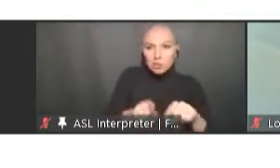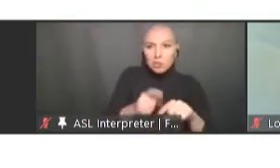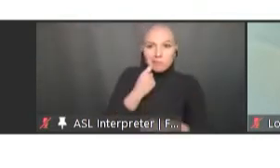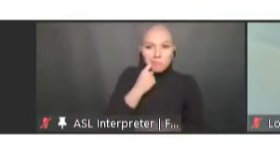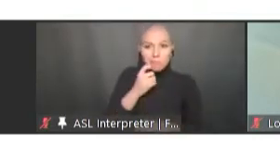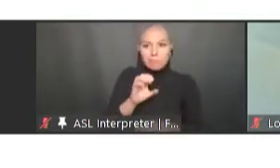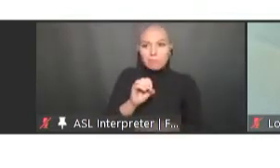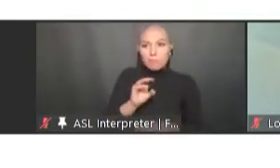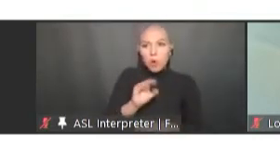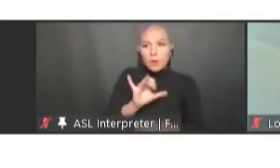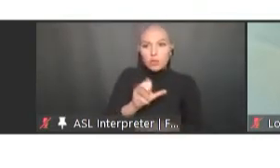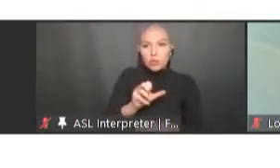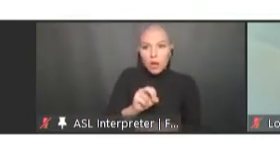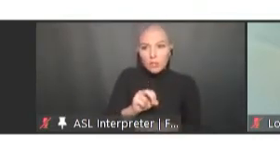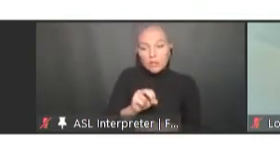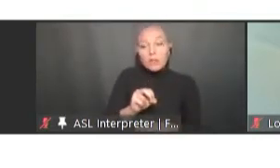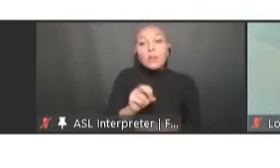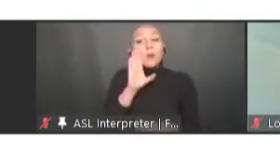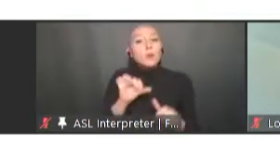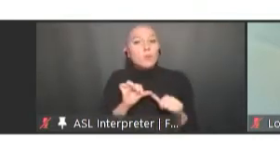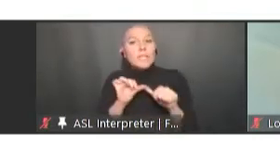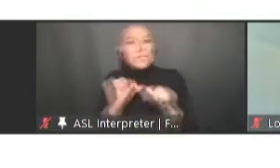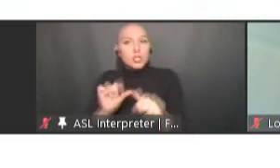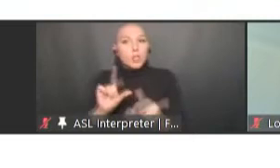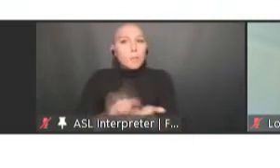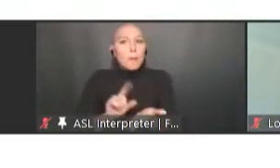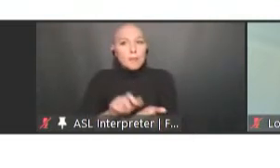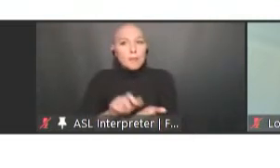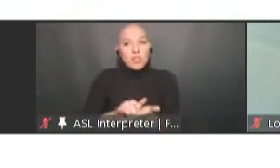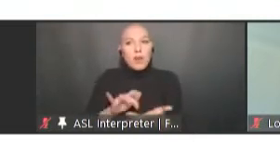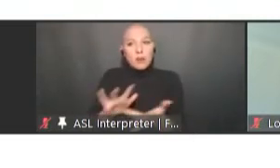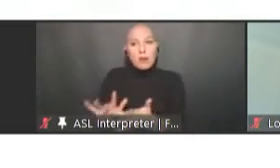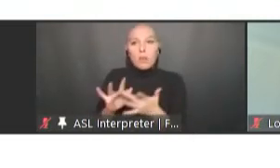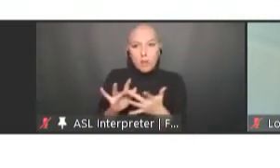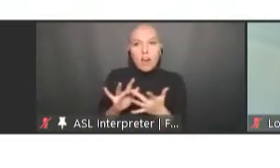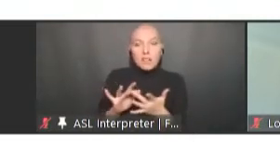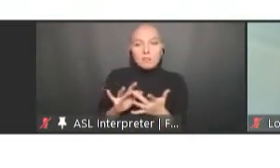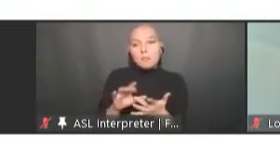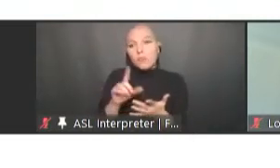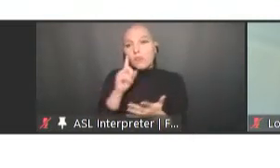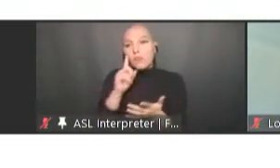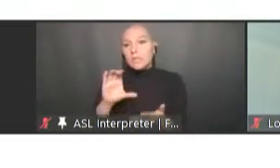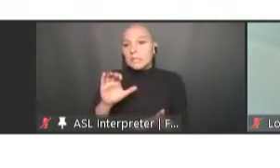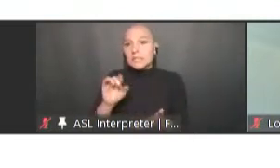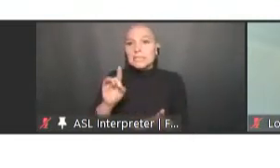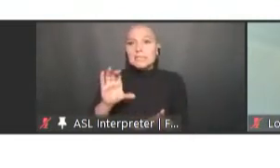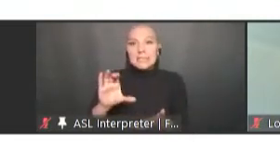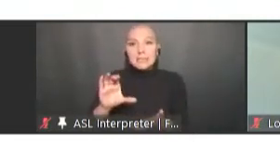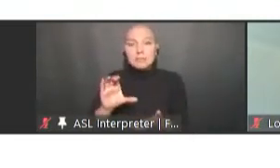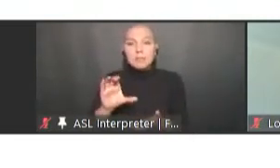publishing that on the CDC COVID data tracker. So, I think we were showing,